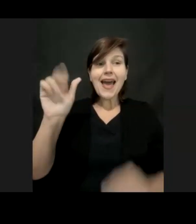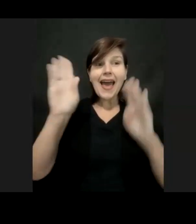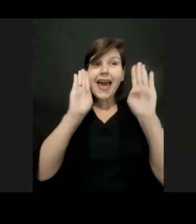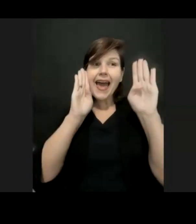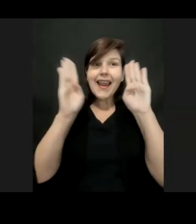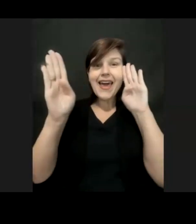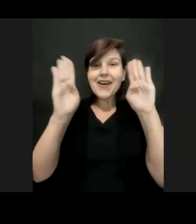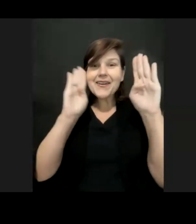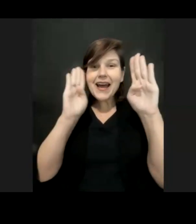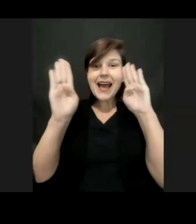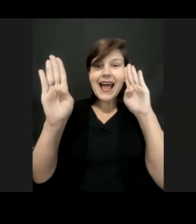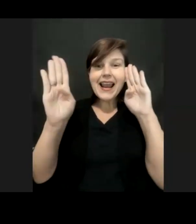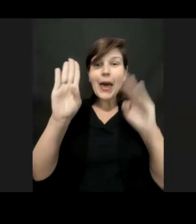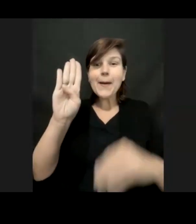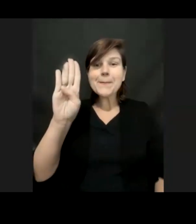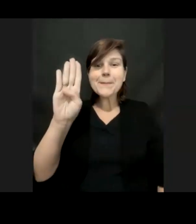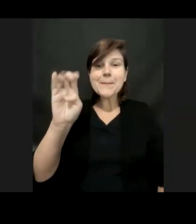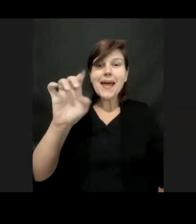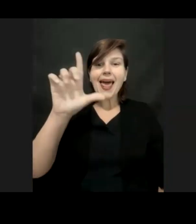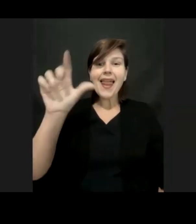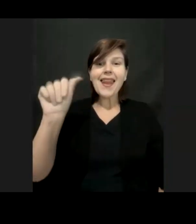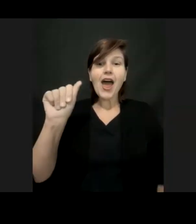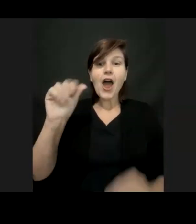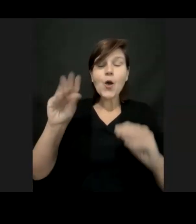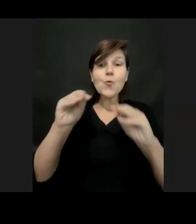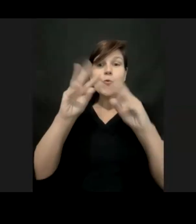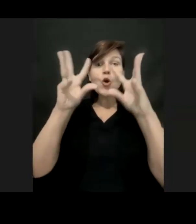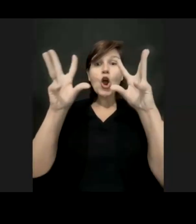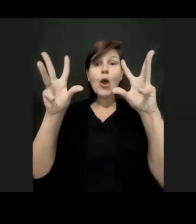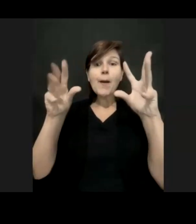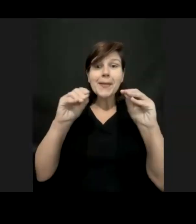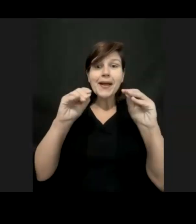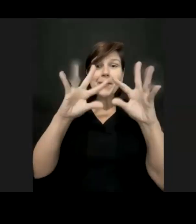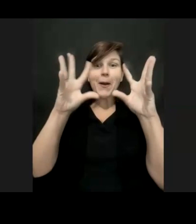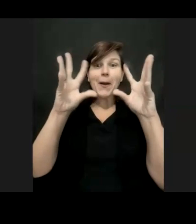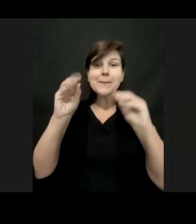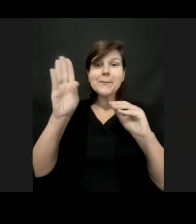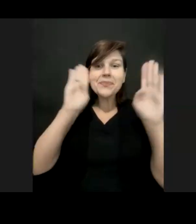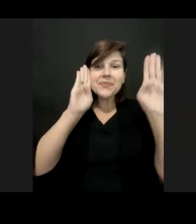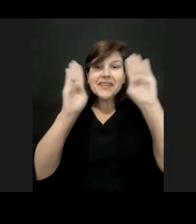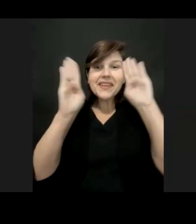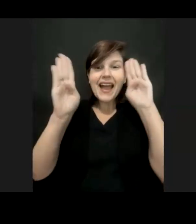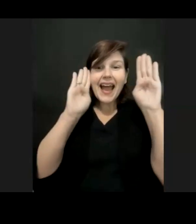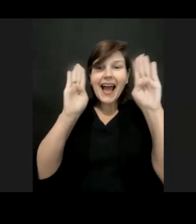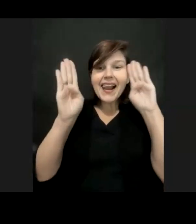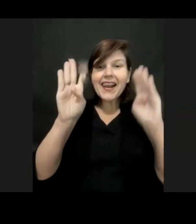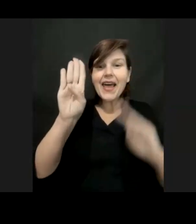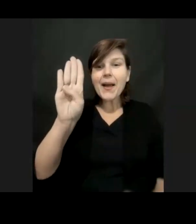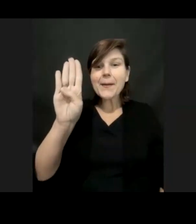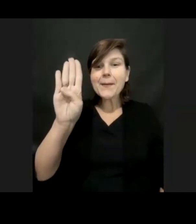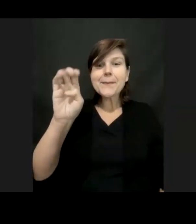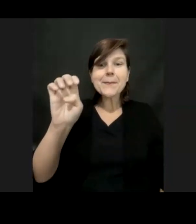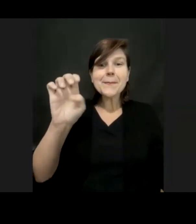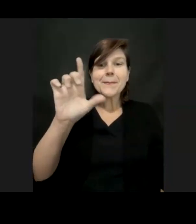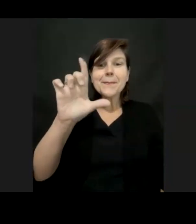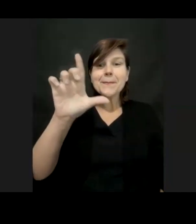Bella, whoop! Hello, hello, hello, Bella! Bella, Bella, hello Bella.